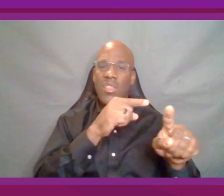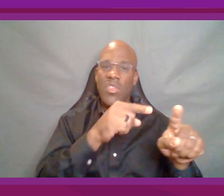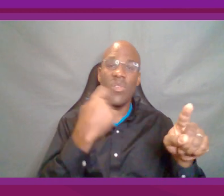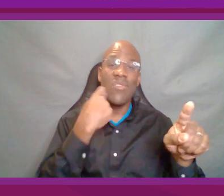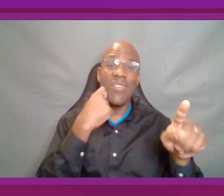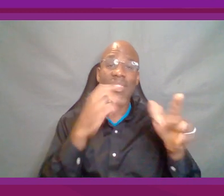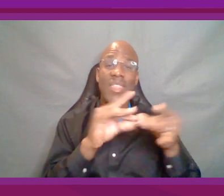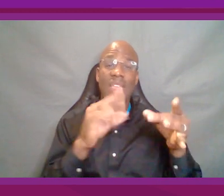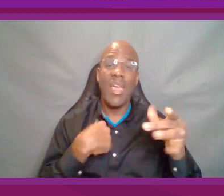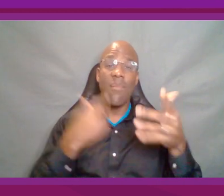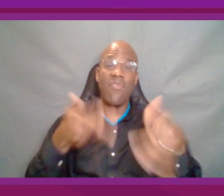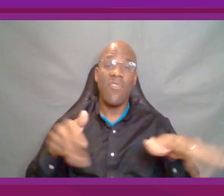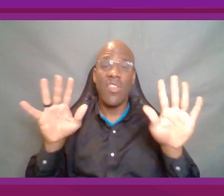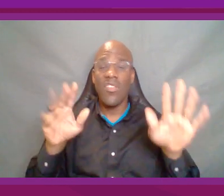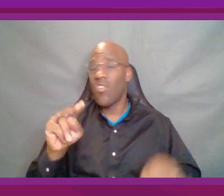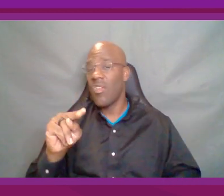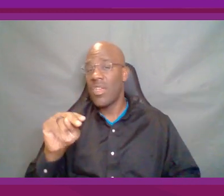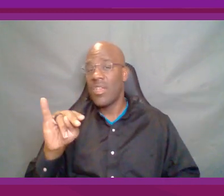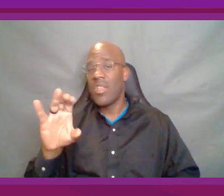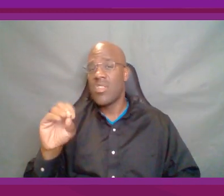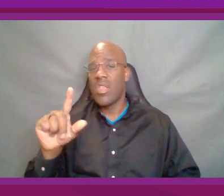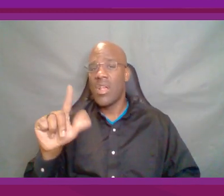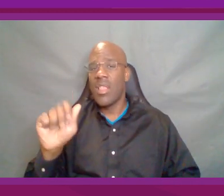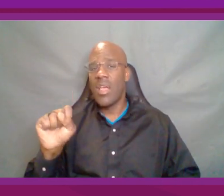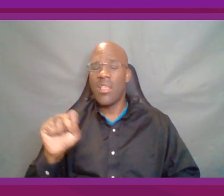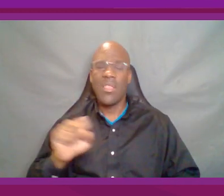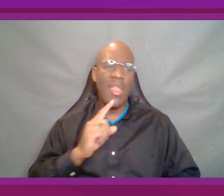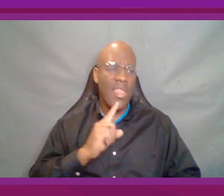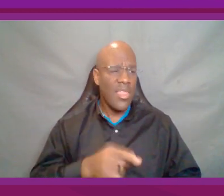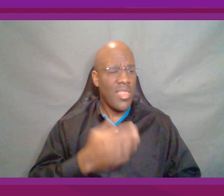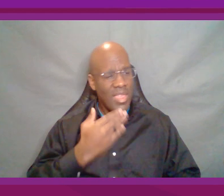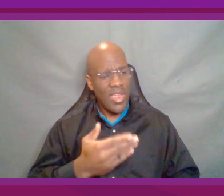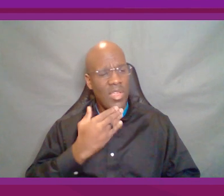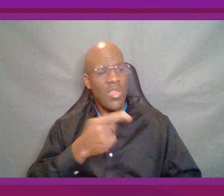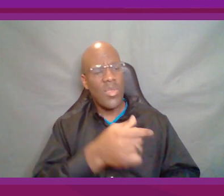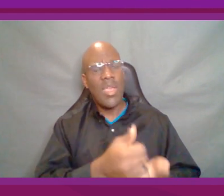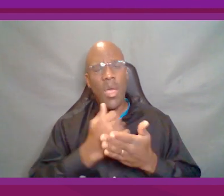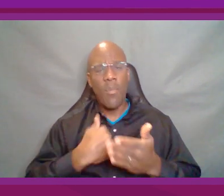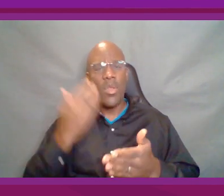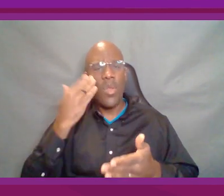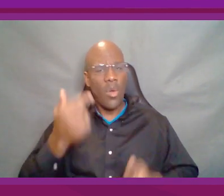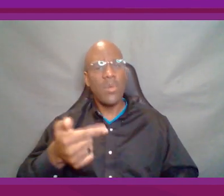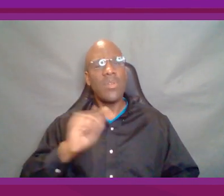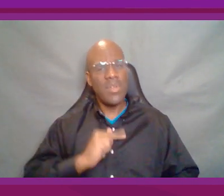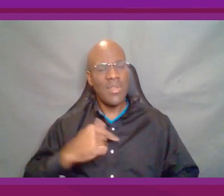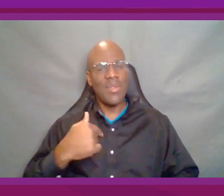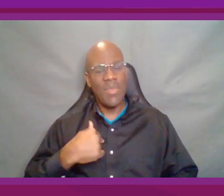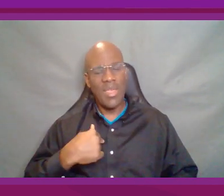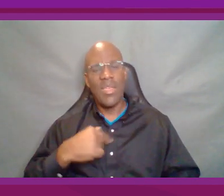that was super helpful Nicholas! And I really also appreciated you centering the experiences